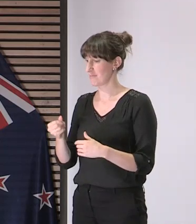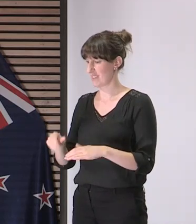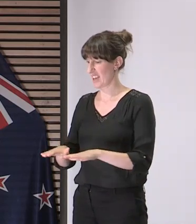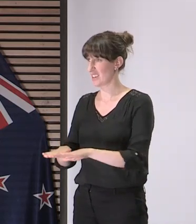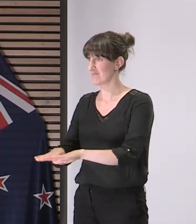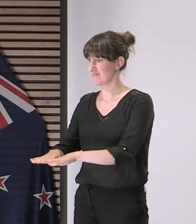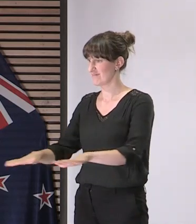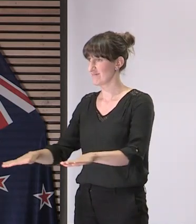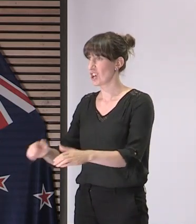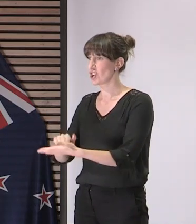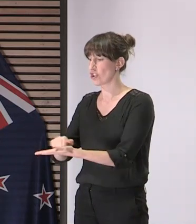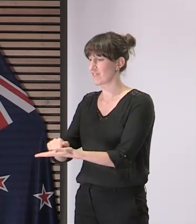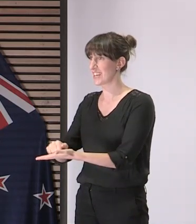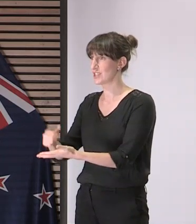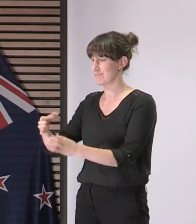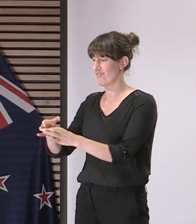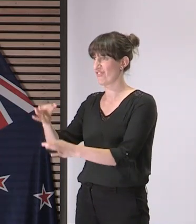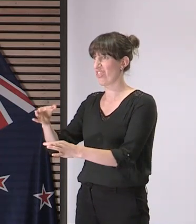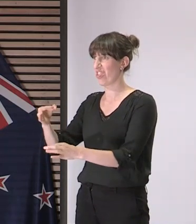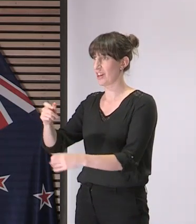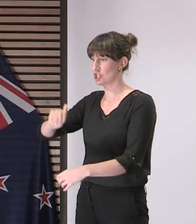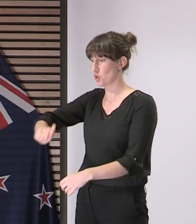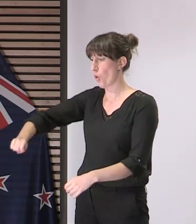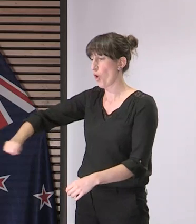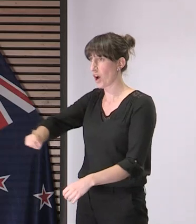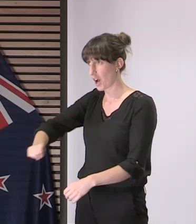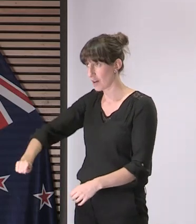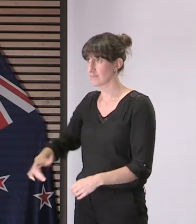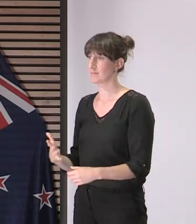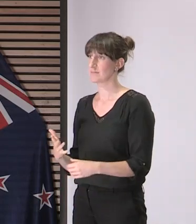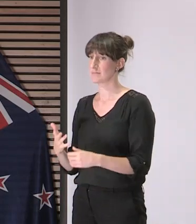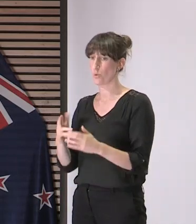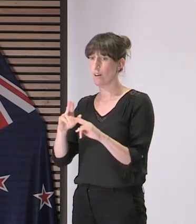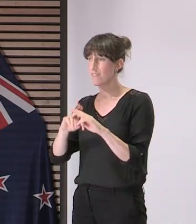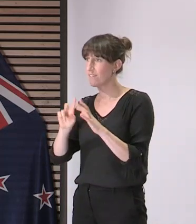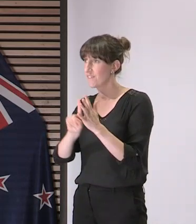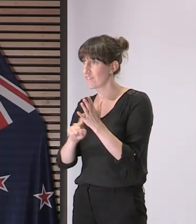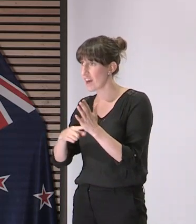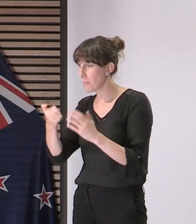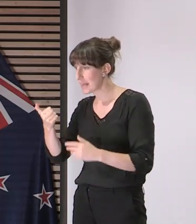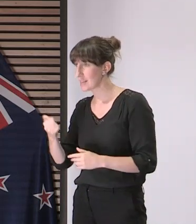find it in there. There's some